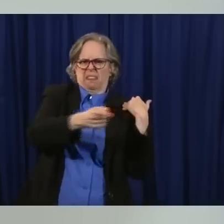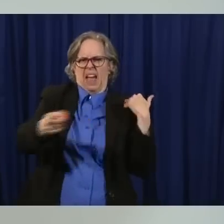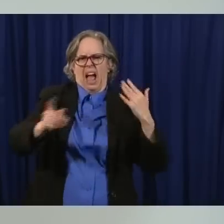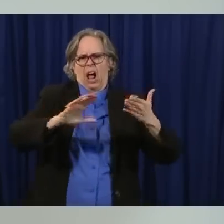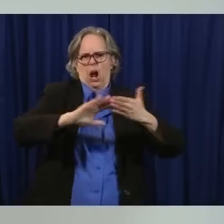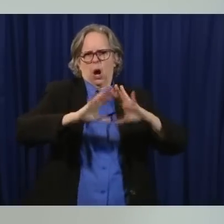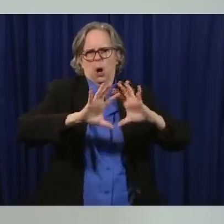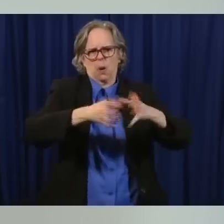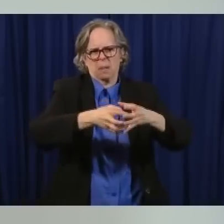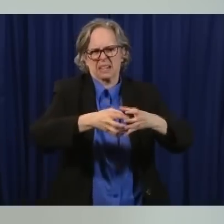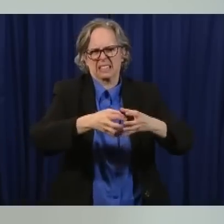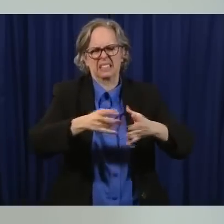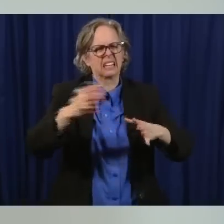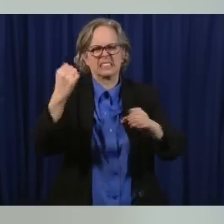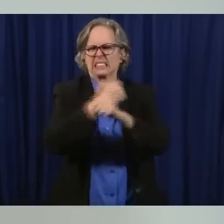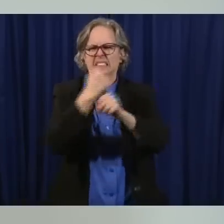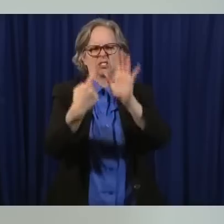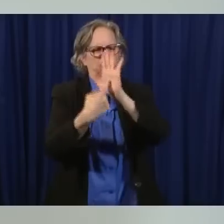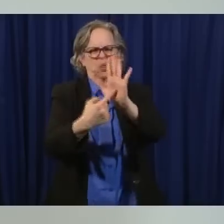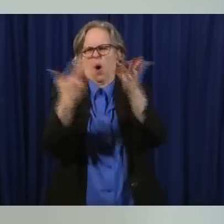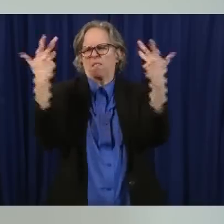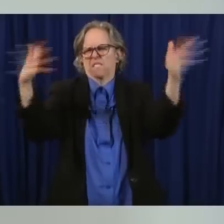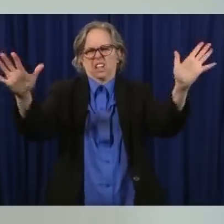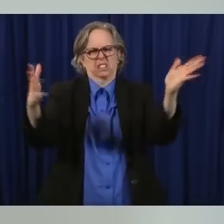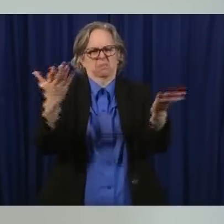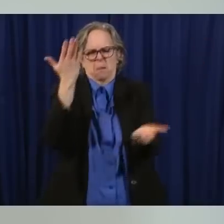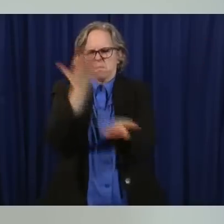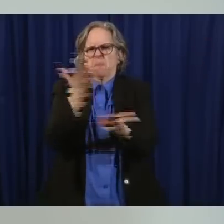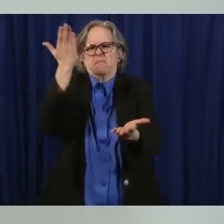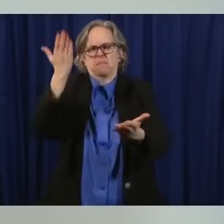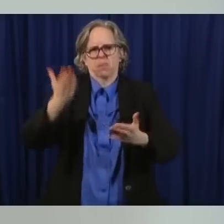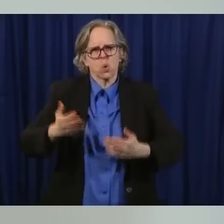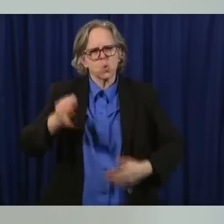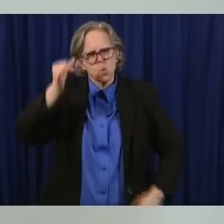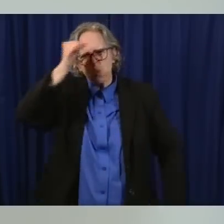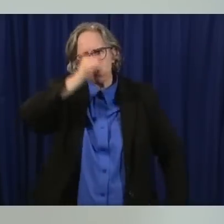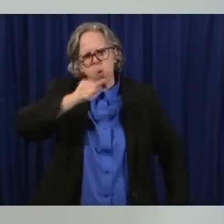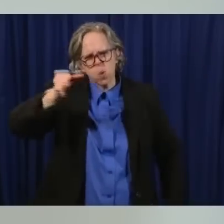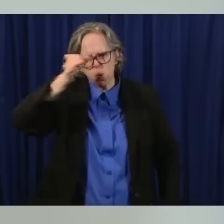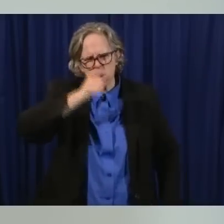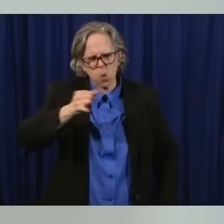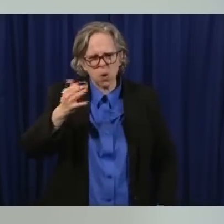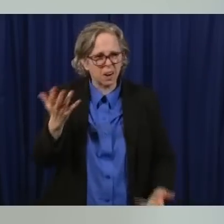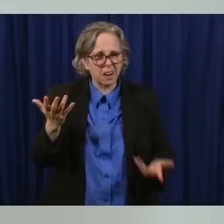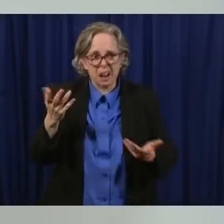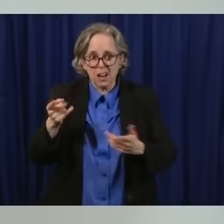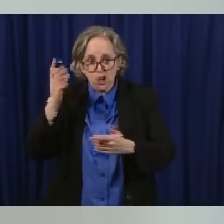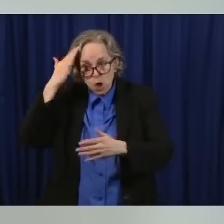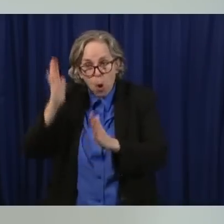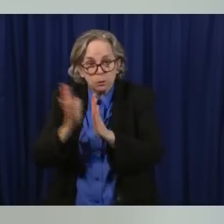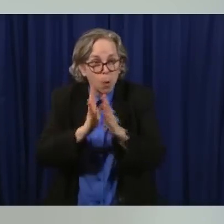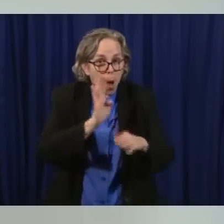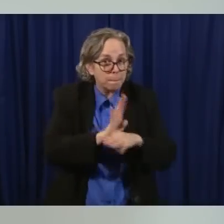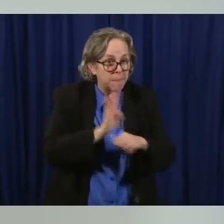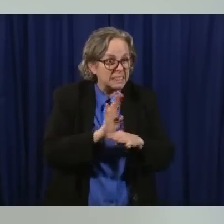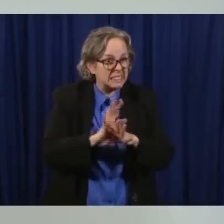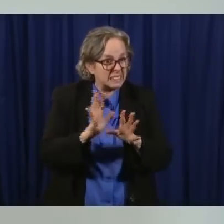IT WEIGHS HEAVILY ON THAT PART OF THE POPULATION AS THE STATISTICS RIGHT NOW BEAR OUT.